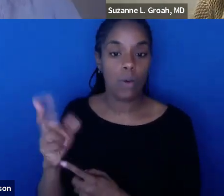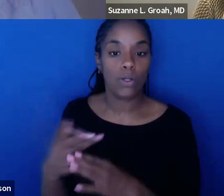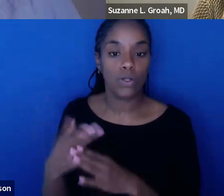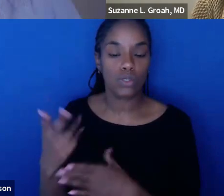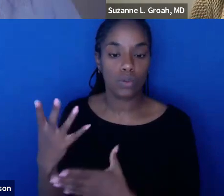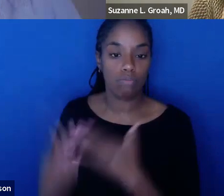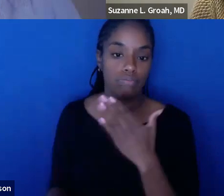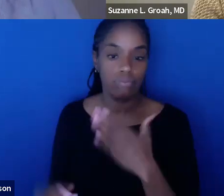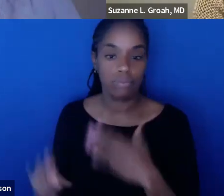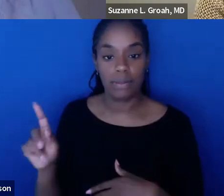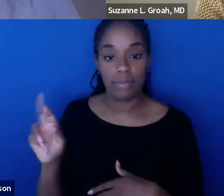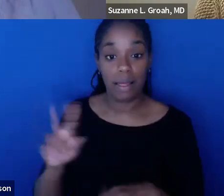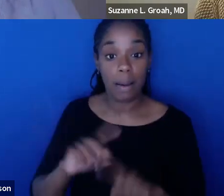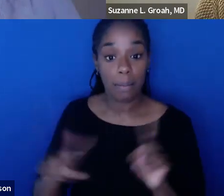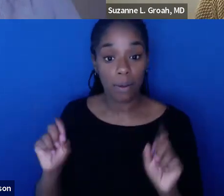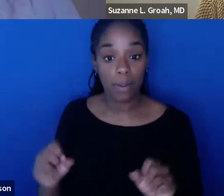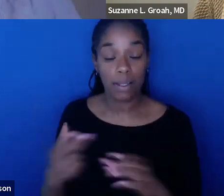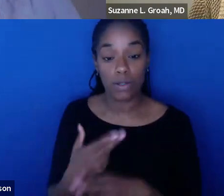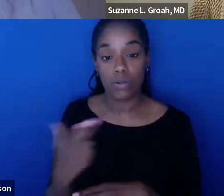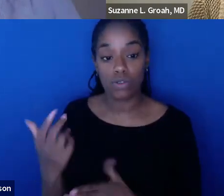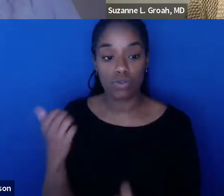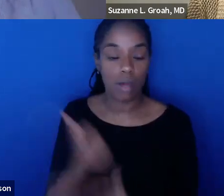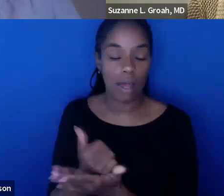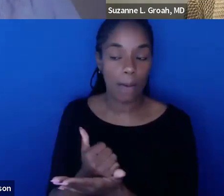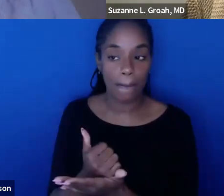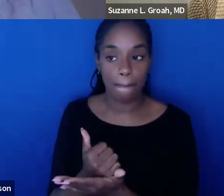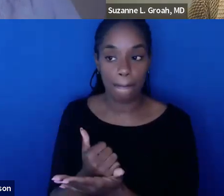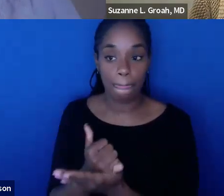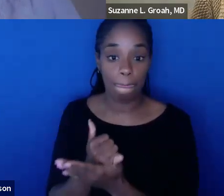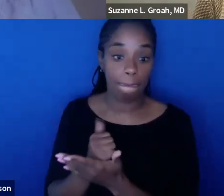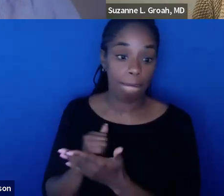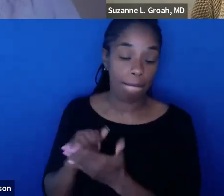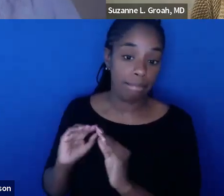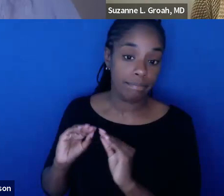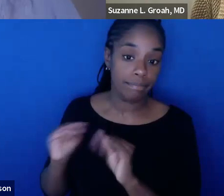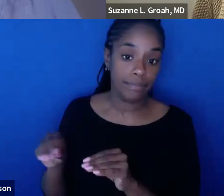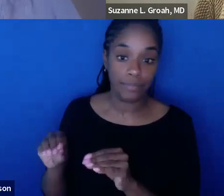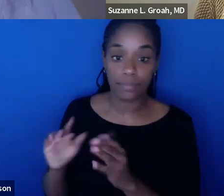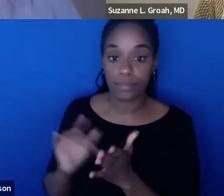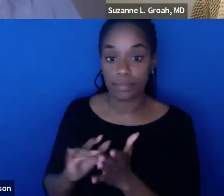catheters to instill medicines, saline, a number of things in the bladder.